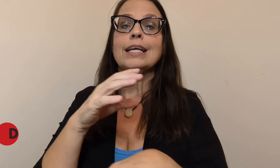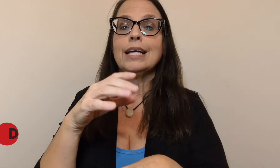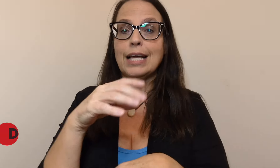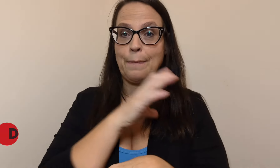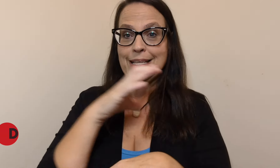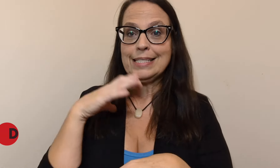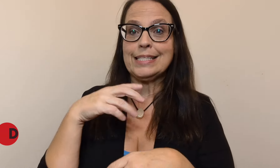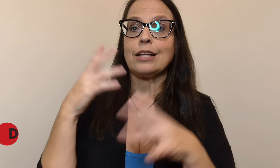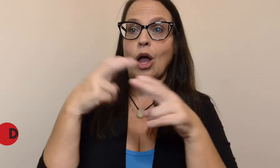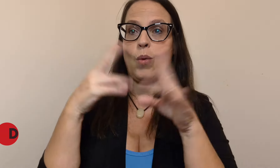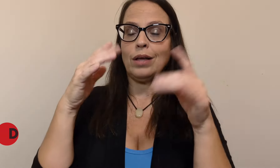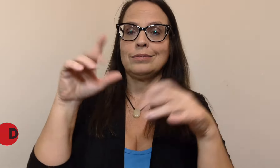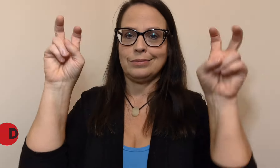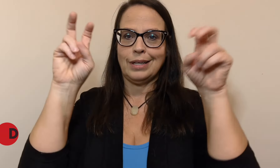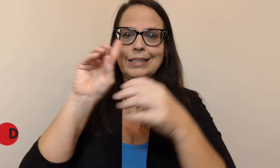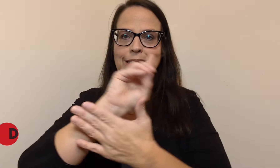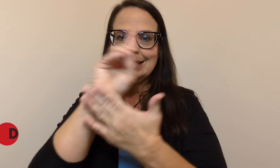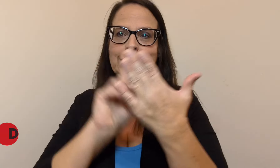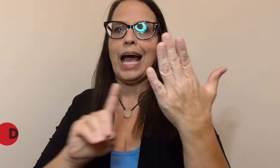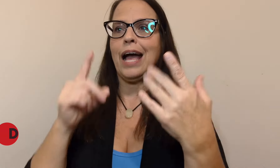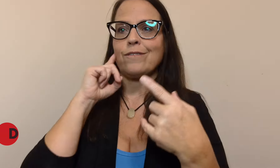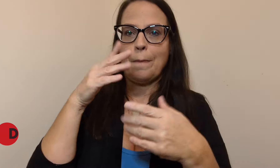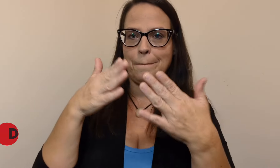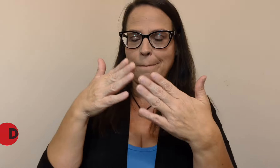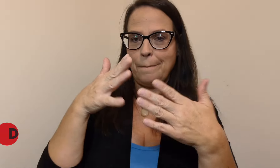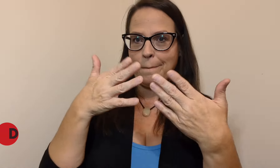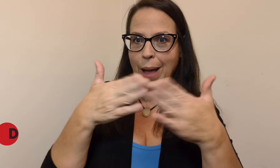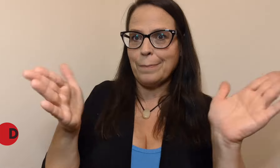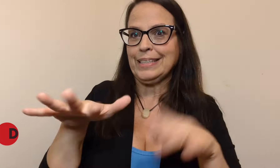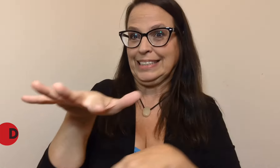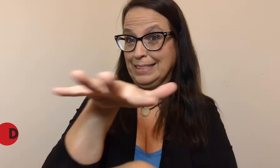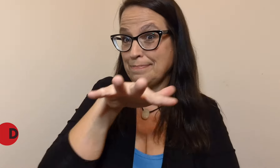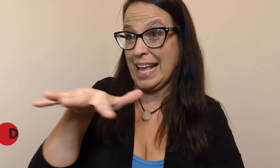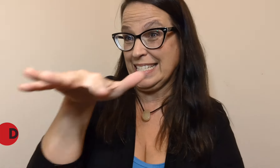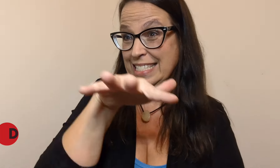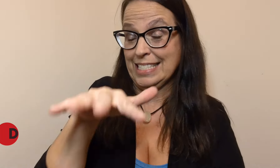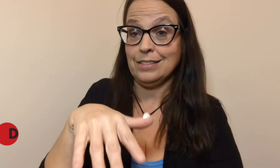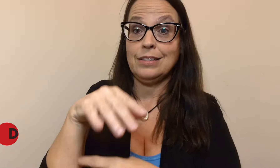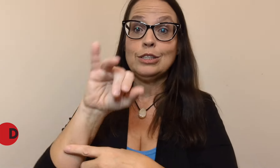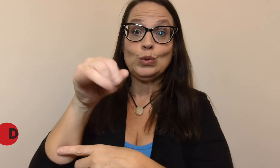a committee for “Design of Public Spaces”.